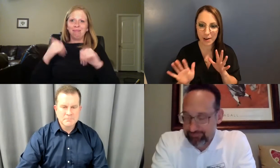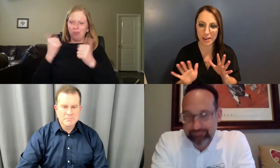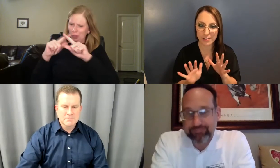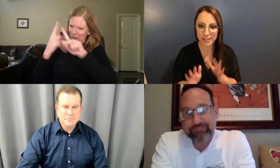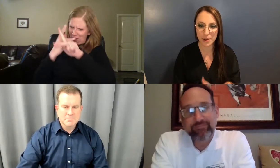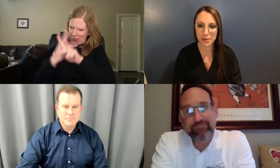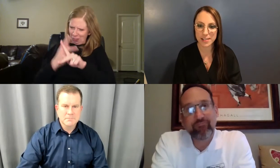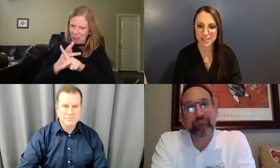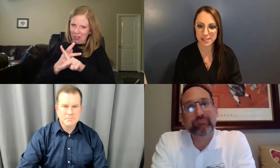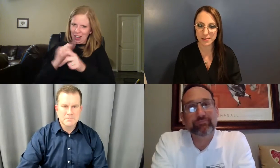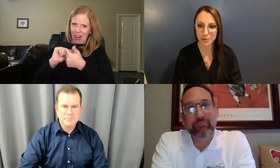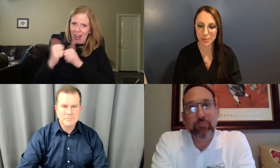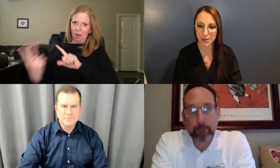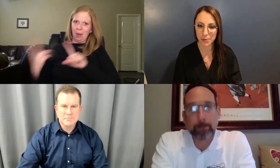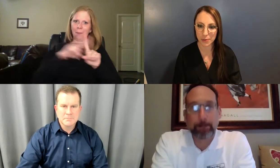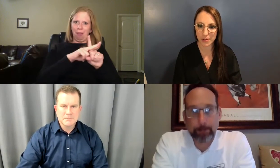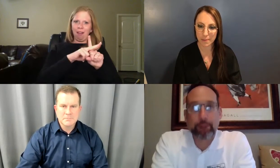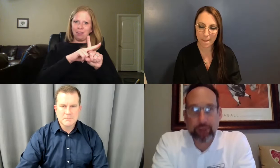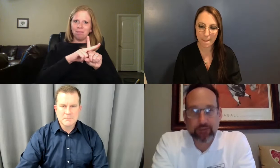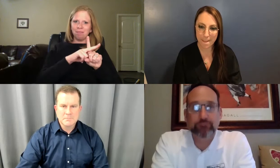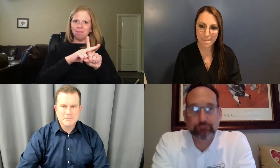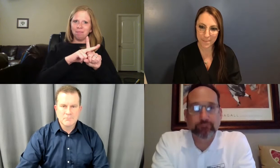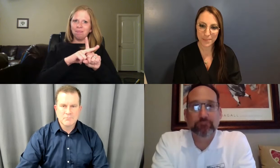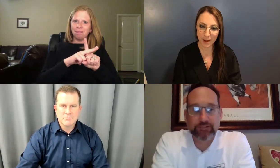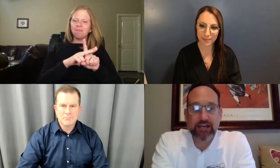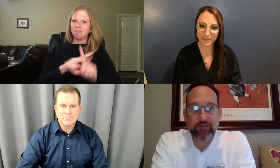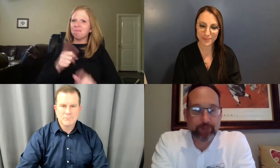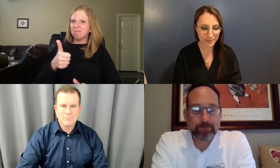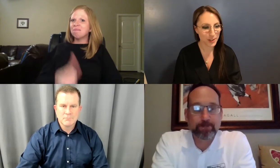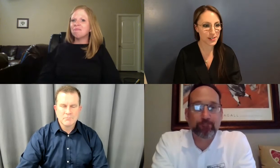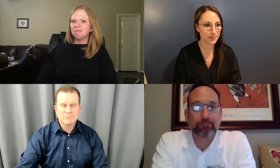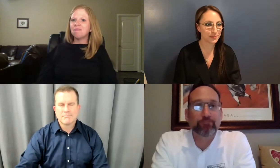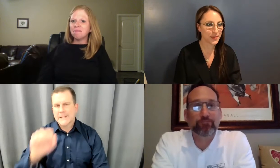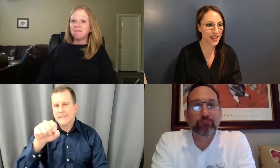how that applies to the people that you work with. Yeah. - Exactly. Awesome.